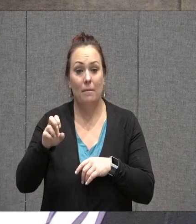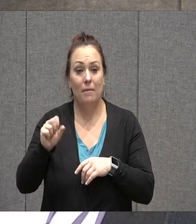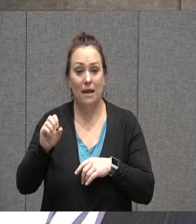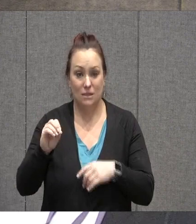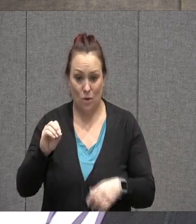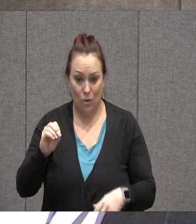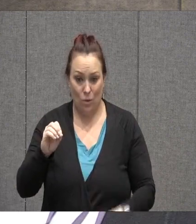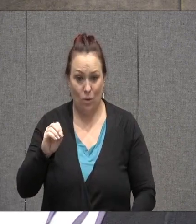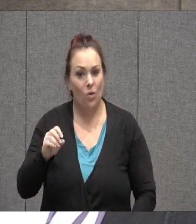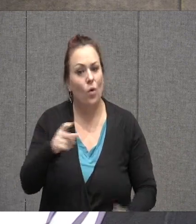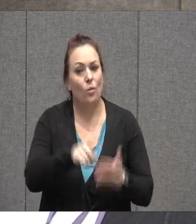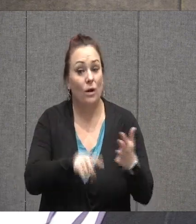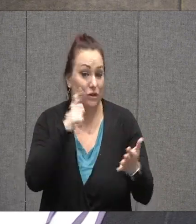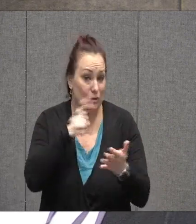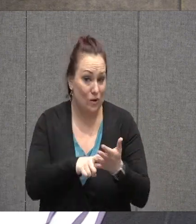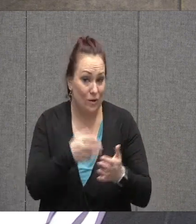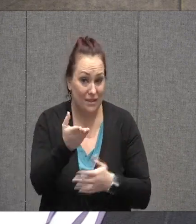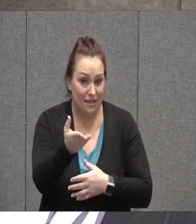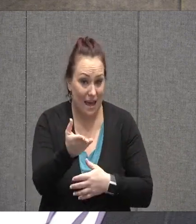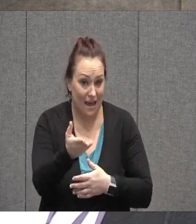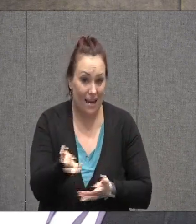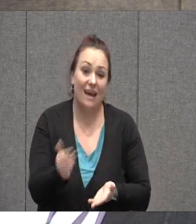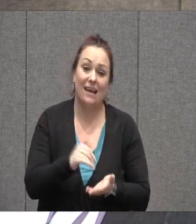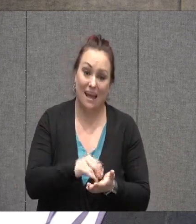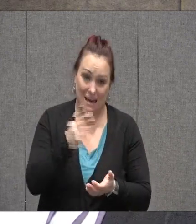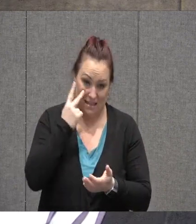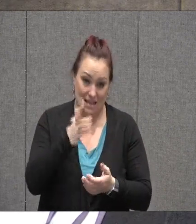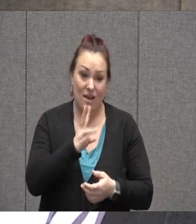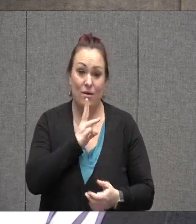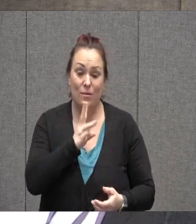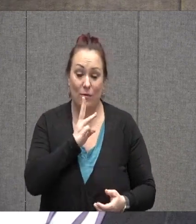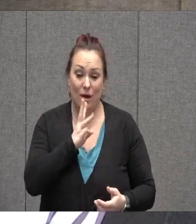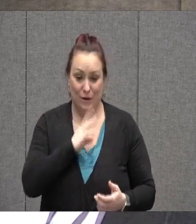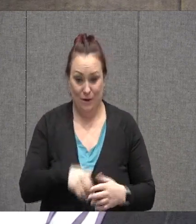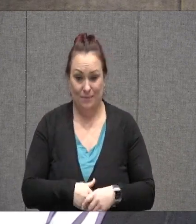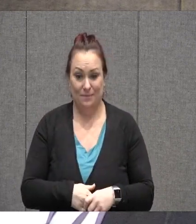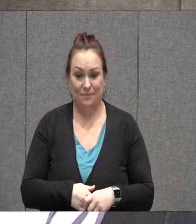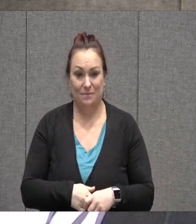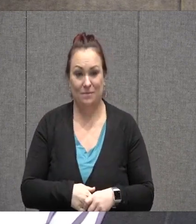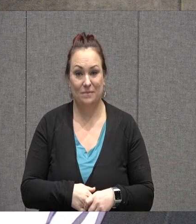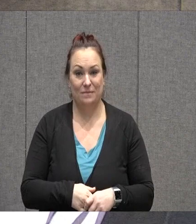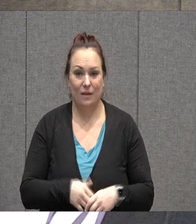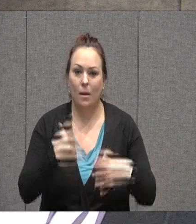What do you see in this one? Again, I see water, right? Some beautiful colors.